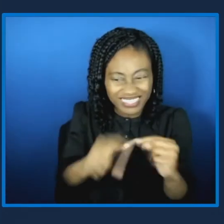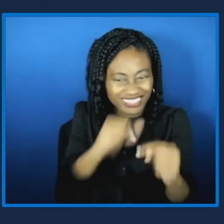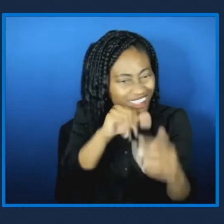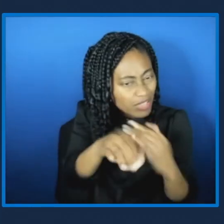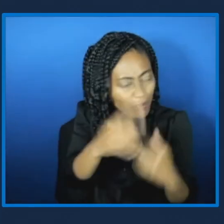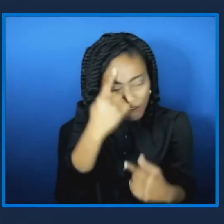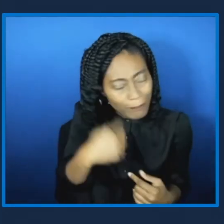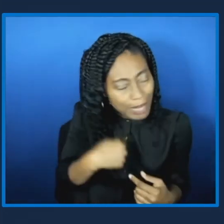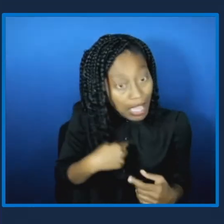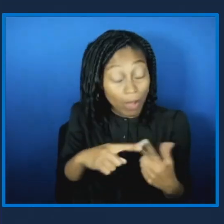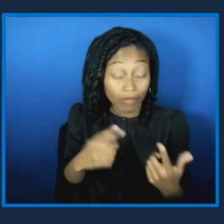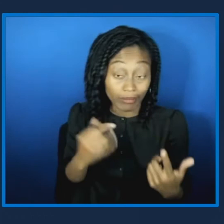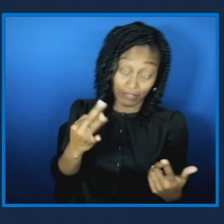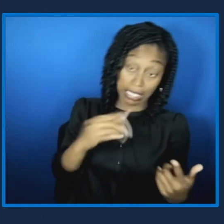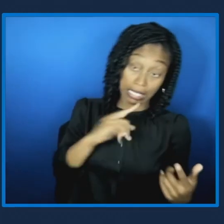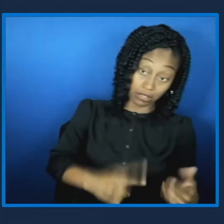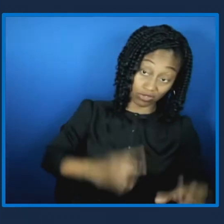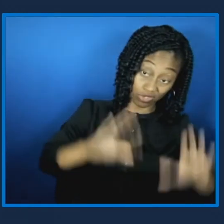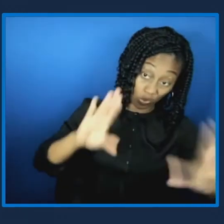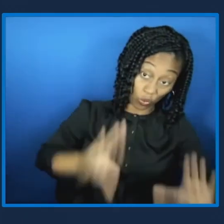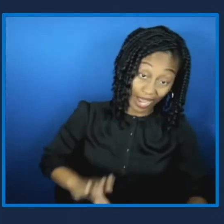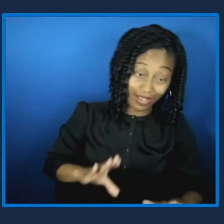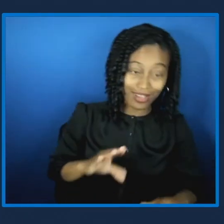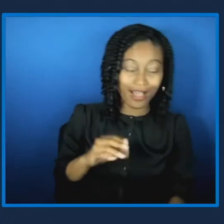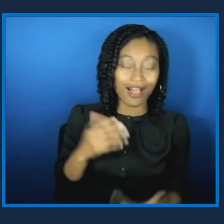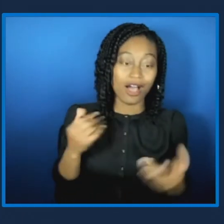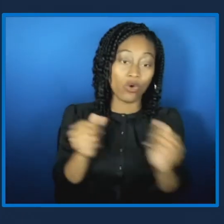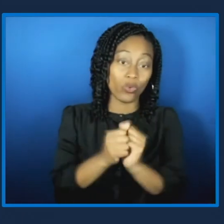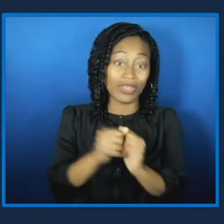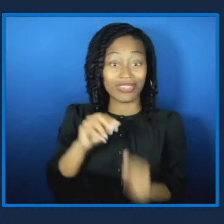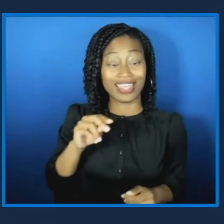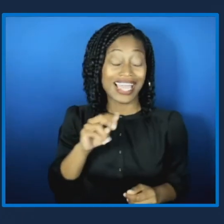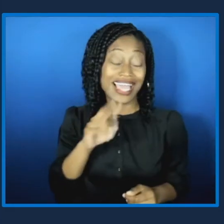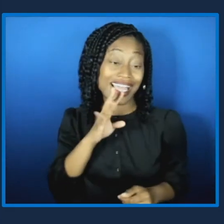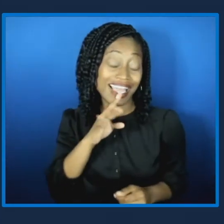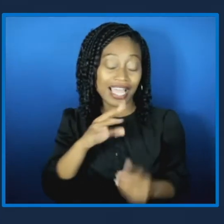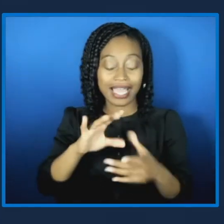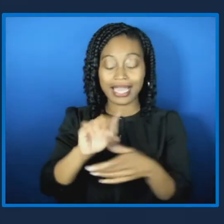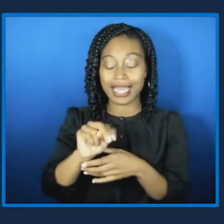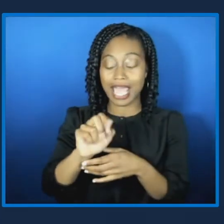And of course with narrator now I can turn it on and I have a full screen reader experience ready to go.